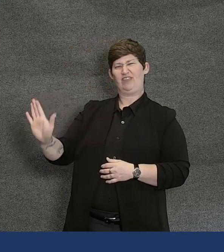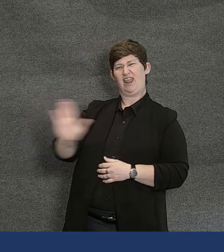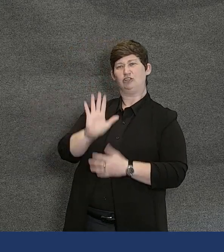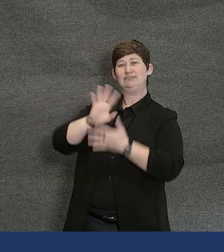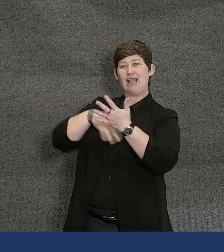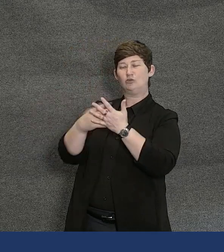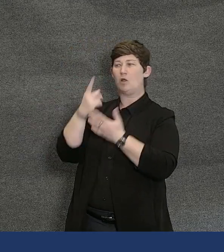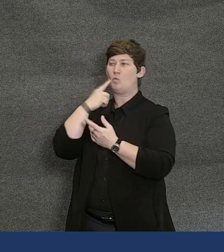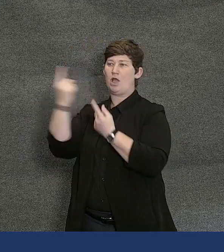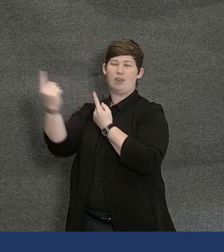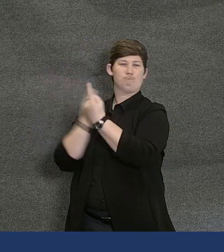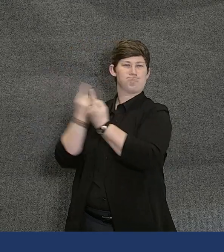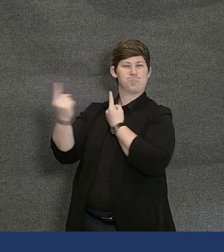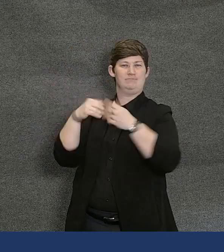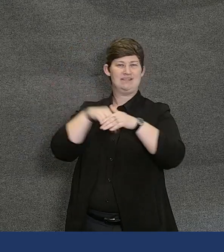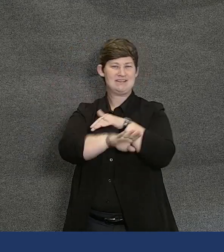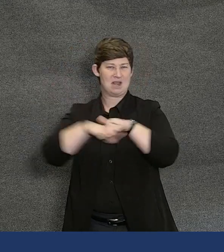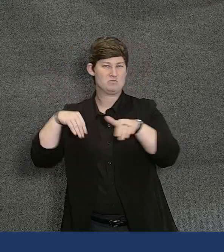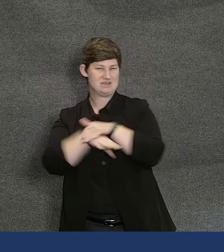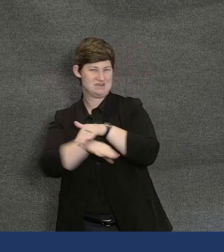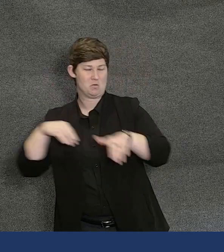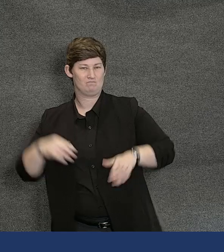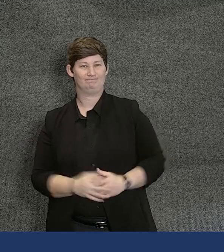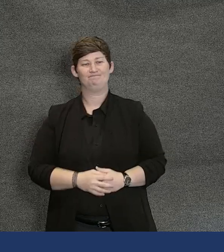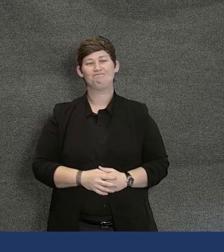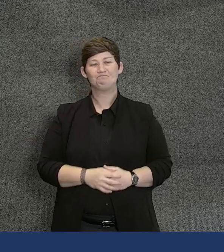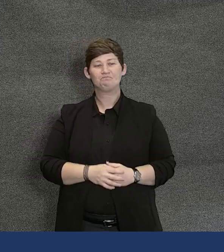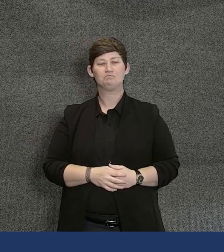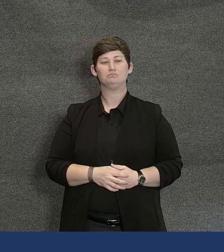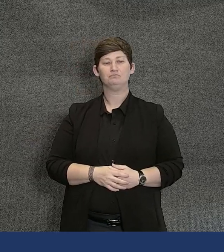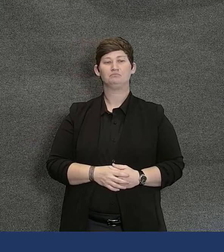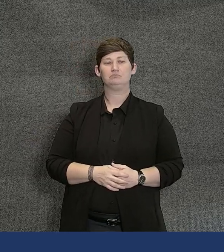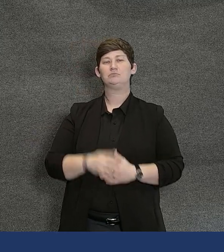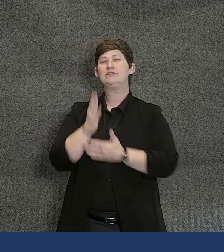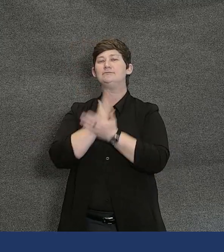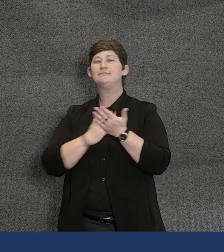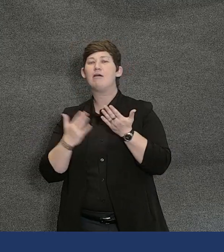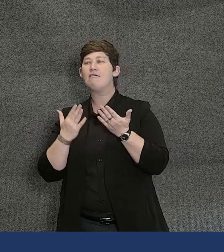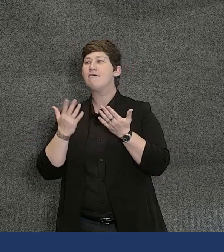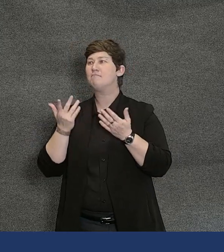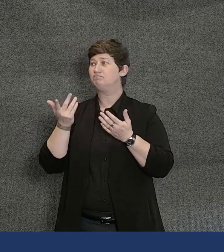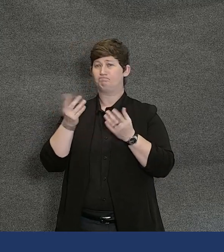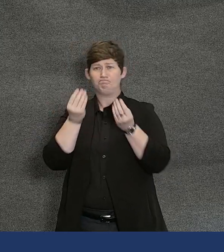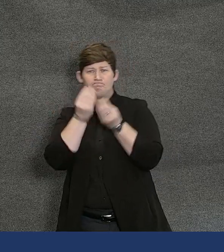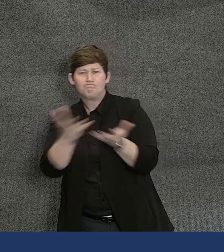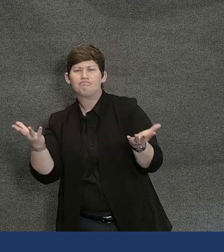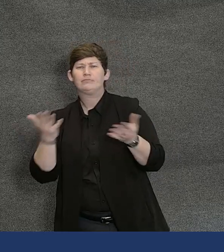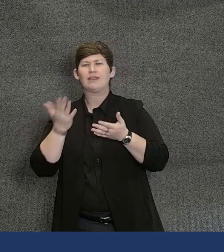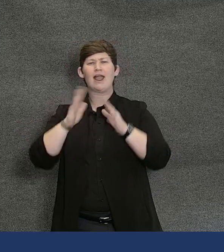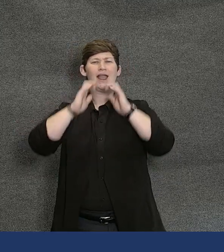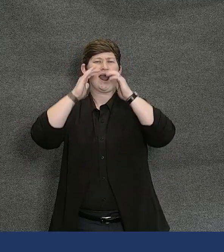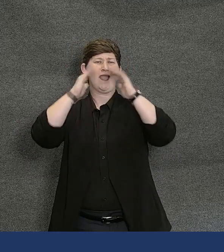Just a few housekeeping items before we start. For those here in person, restrooms